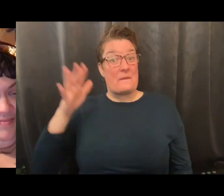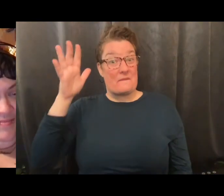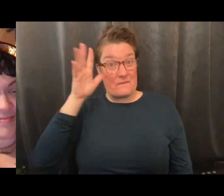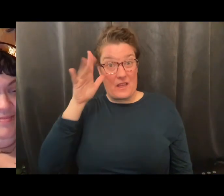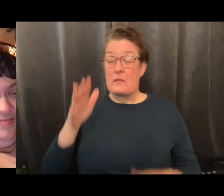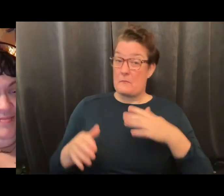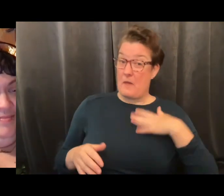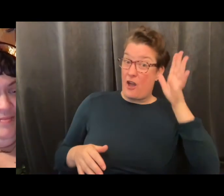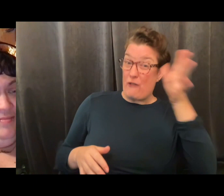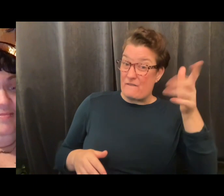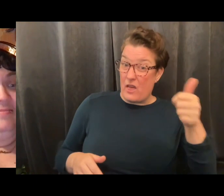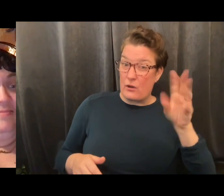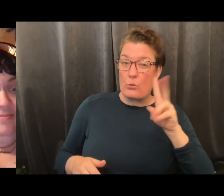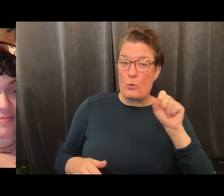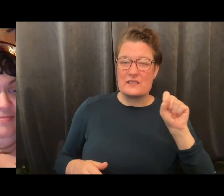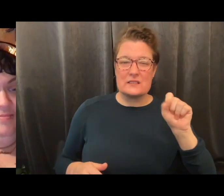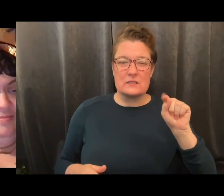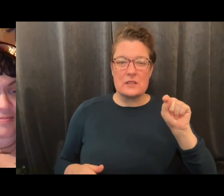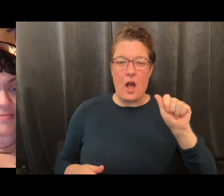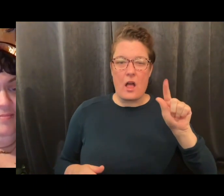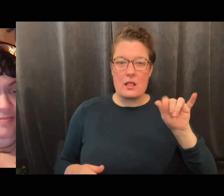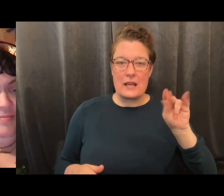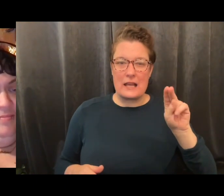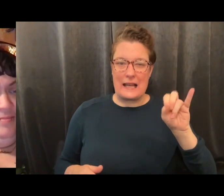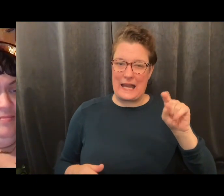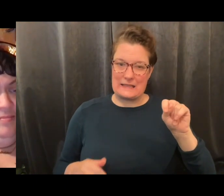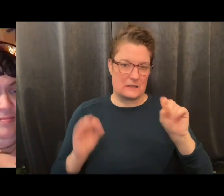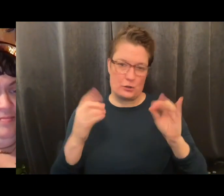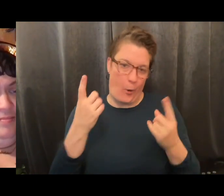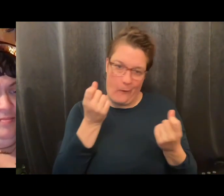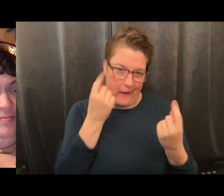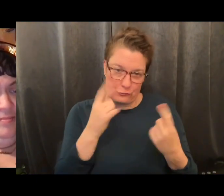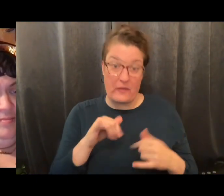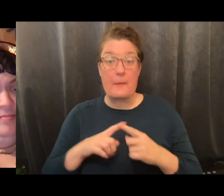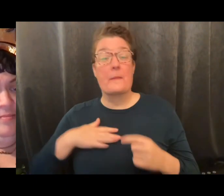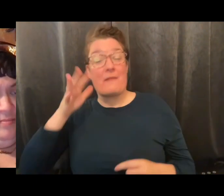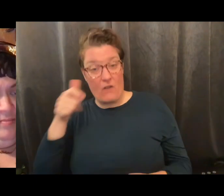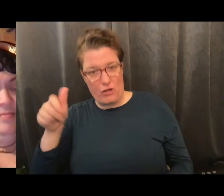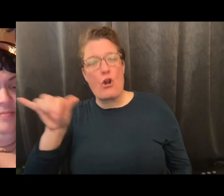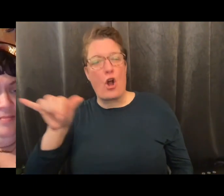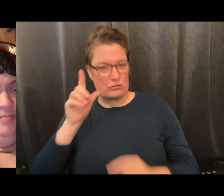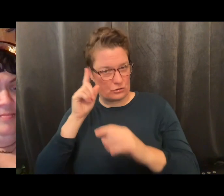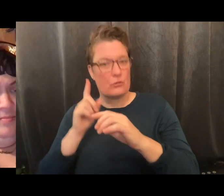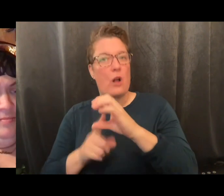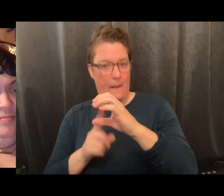but, um, my father was a communist also. And so I'm what's called a red diaper baby.